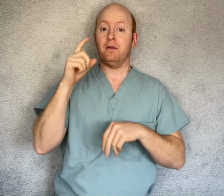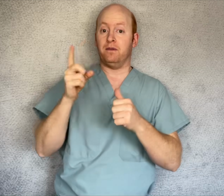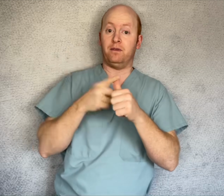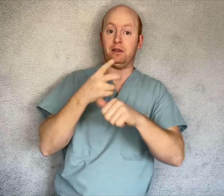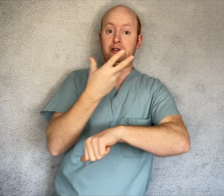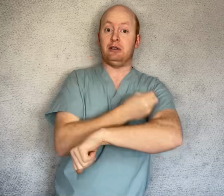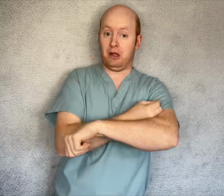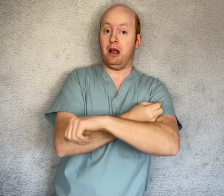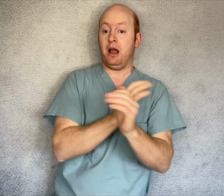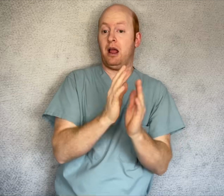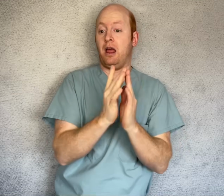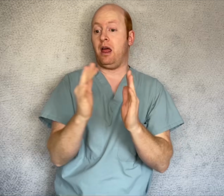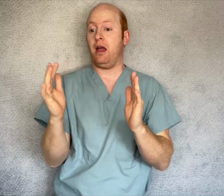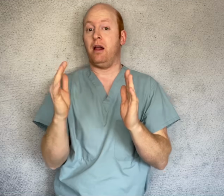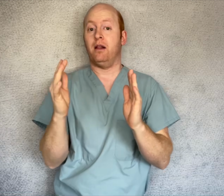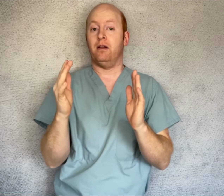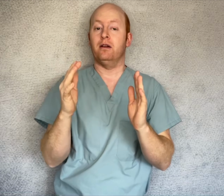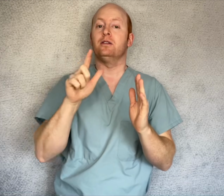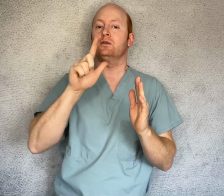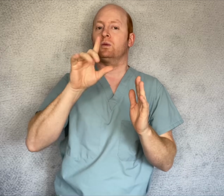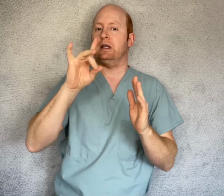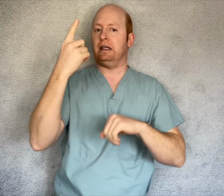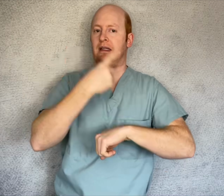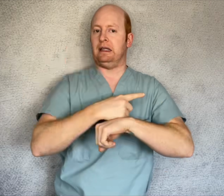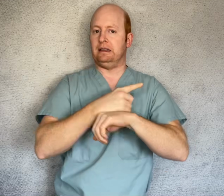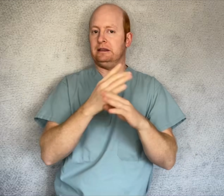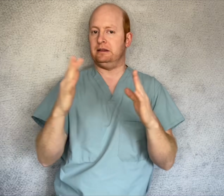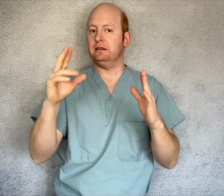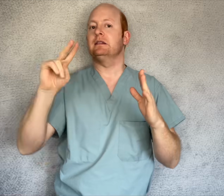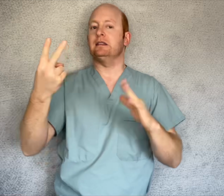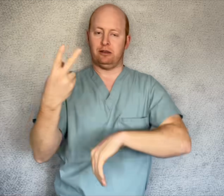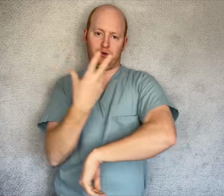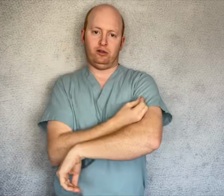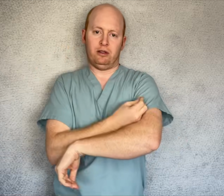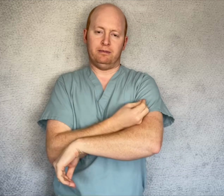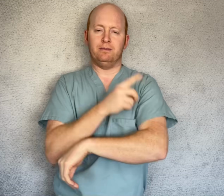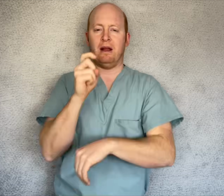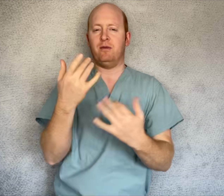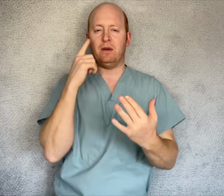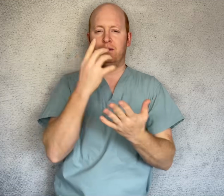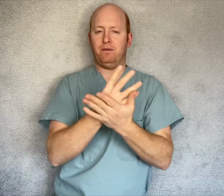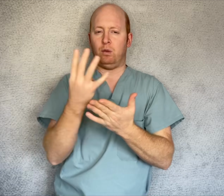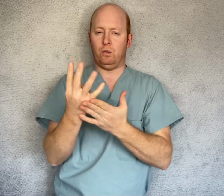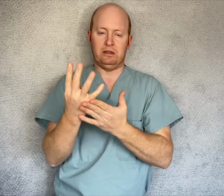given 28 days (or 4 weeks) apart.